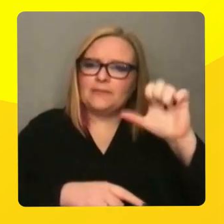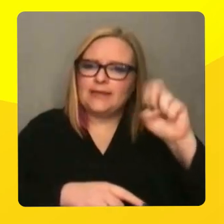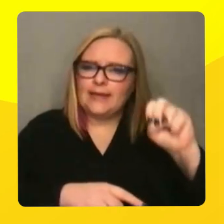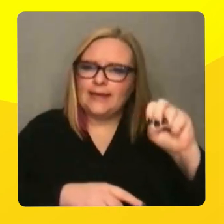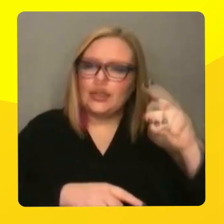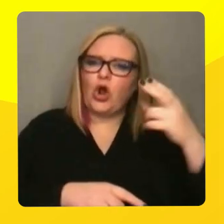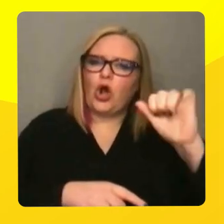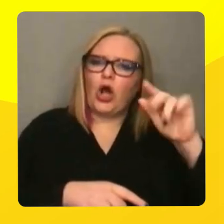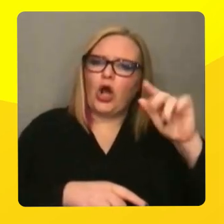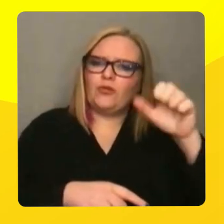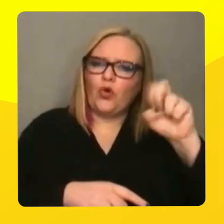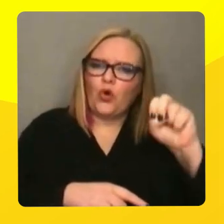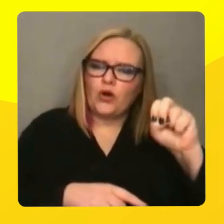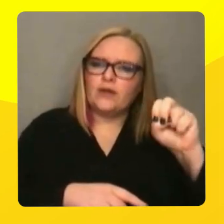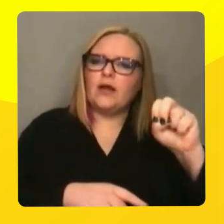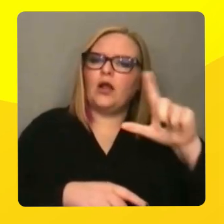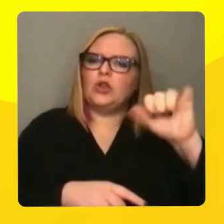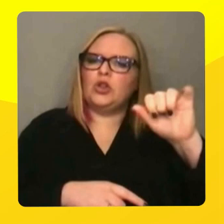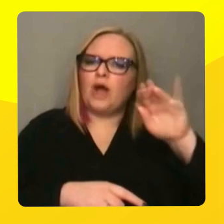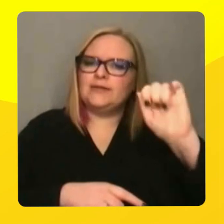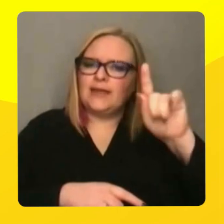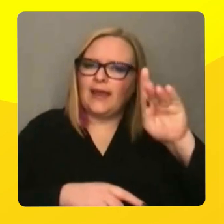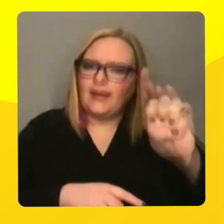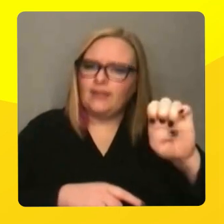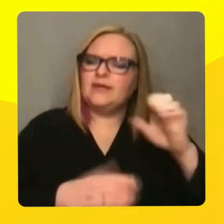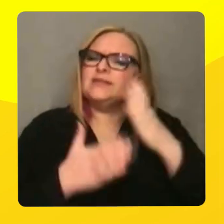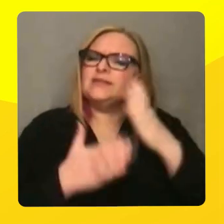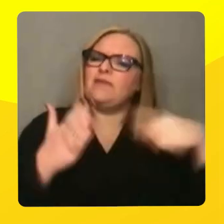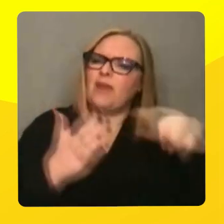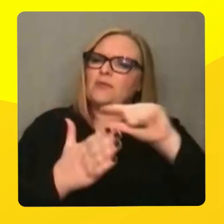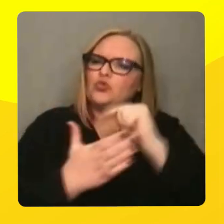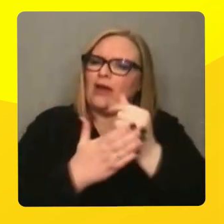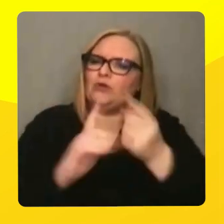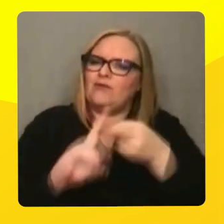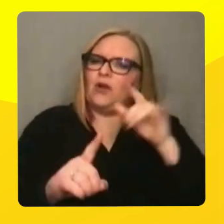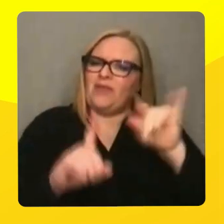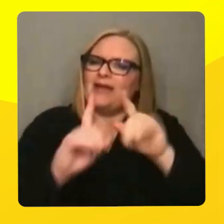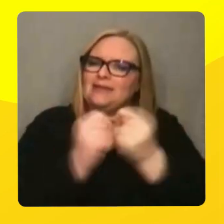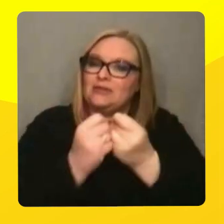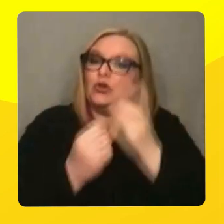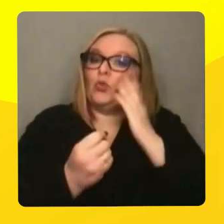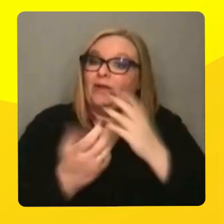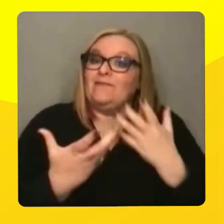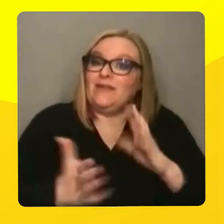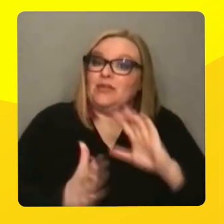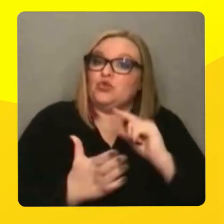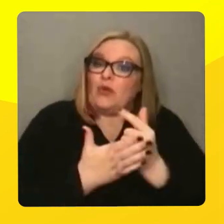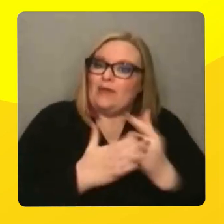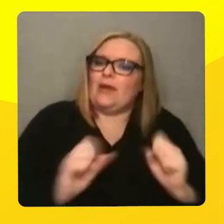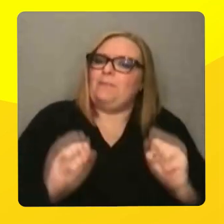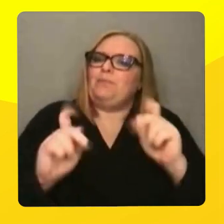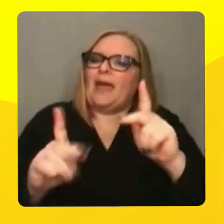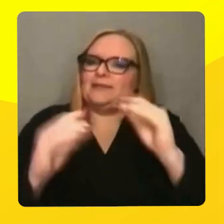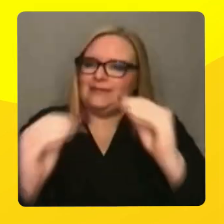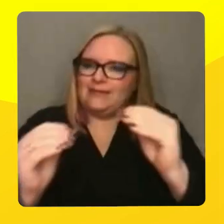So our students graduated from those districts, and they'll go back and teach in those schools as well. So our indirect effects are going to be on the students.